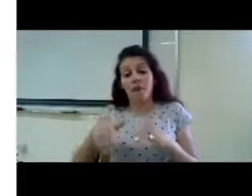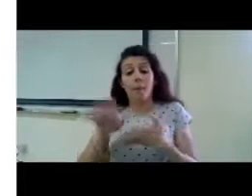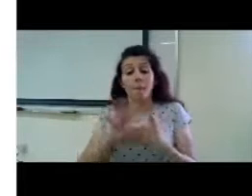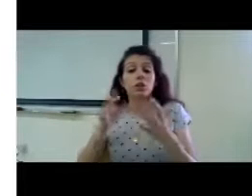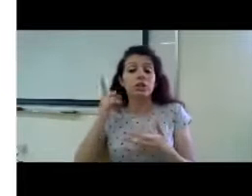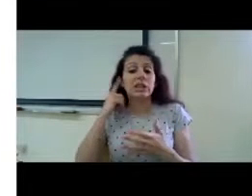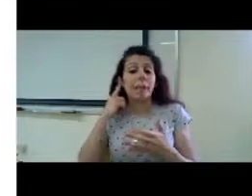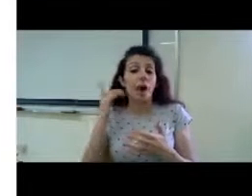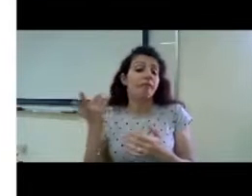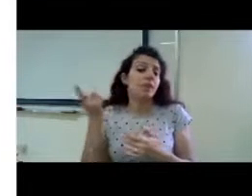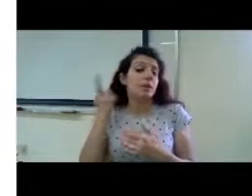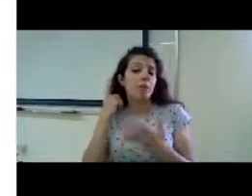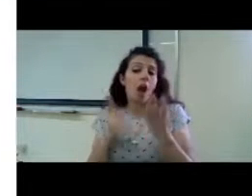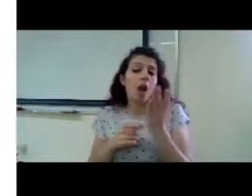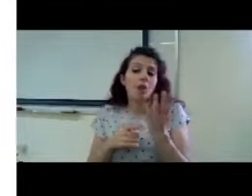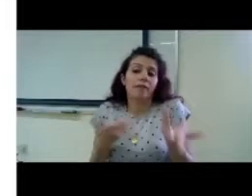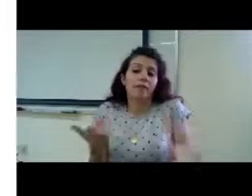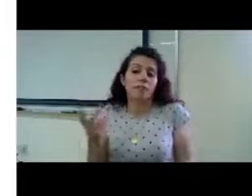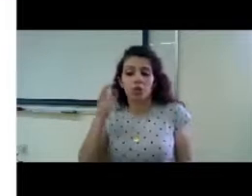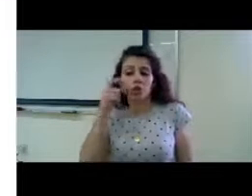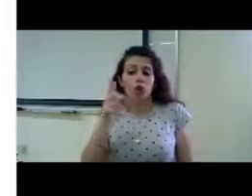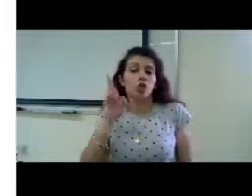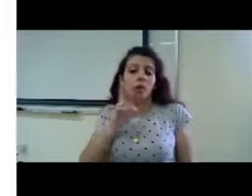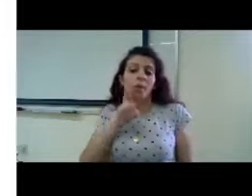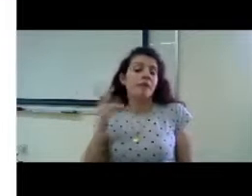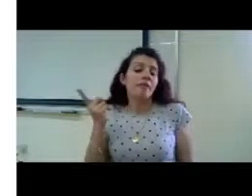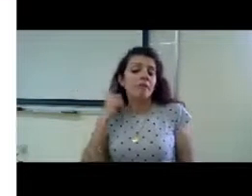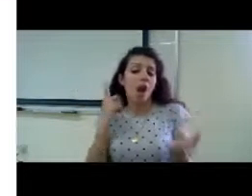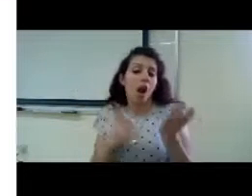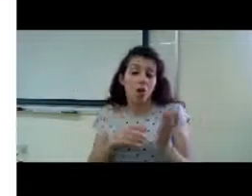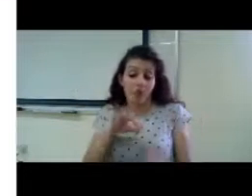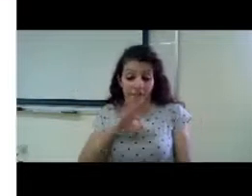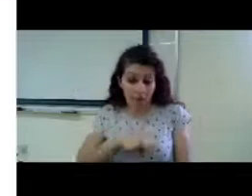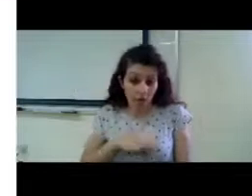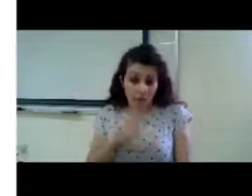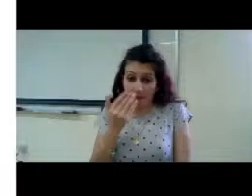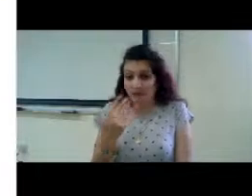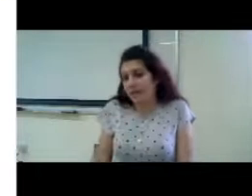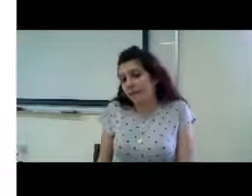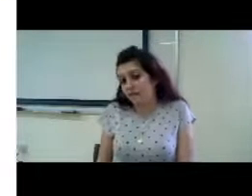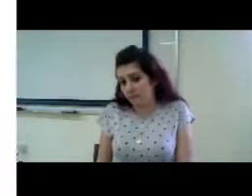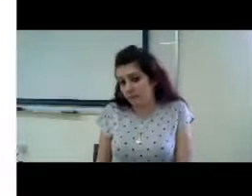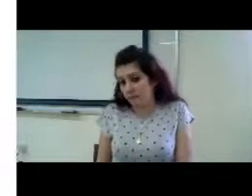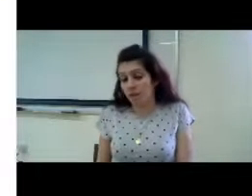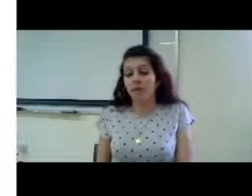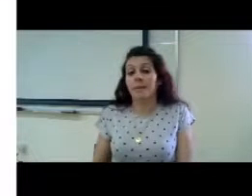it will be really up-to-the-minute look out for it tomorrow so what are the good